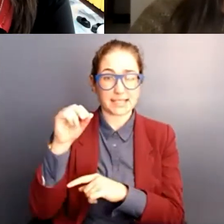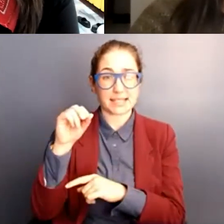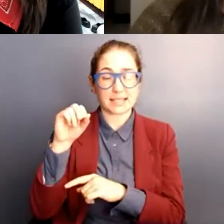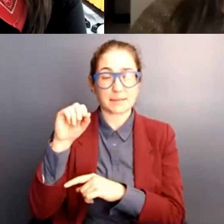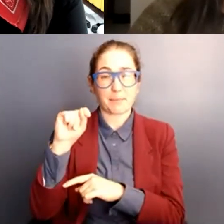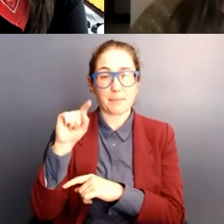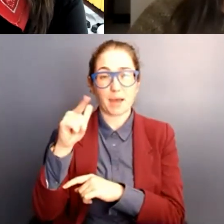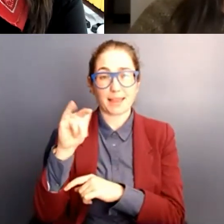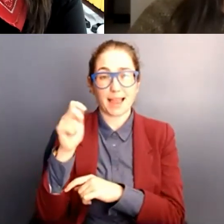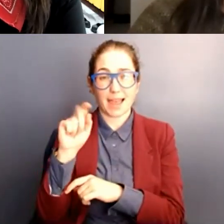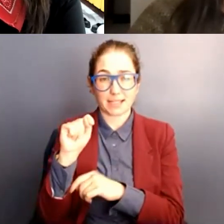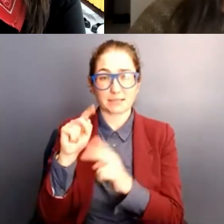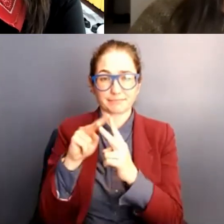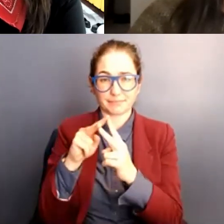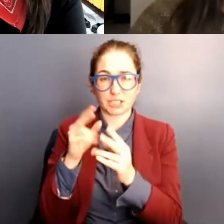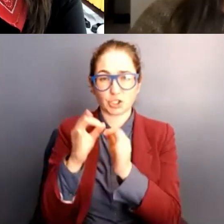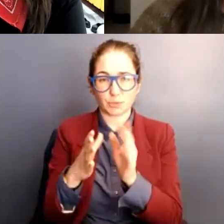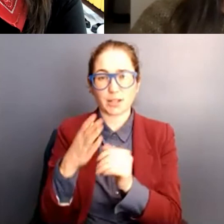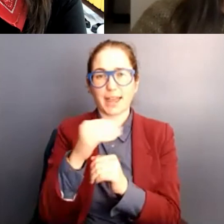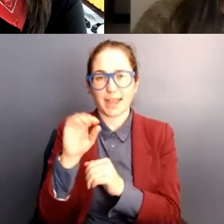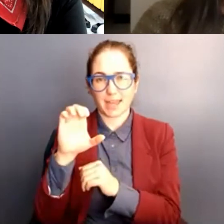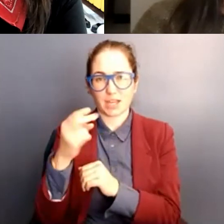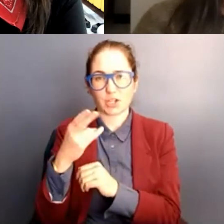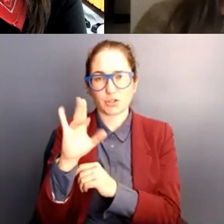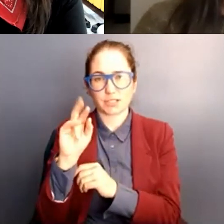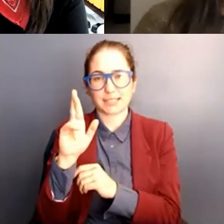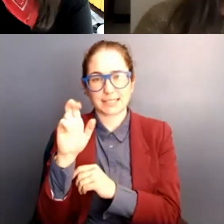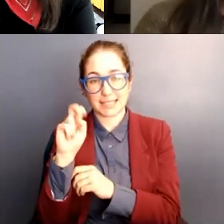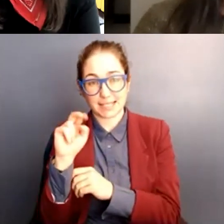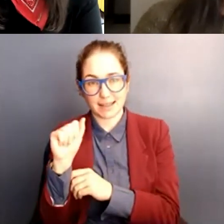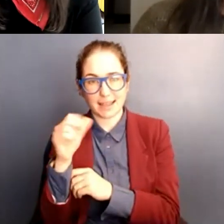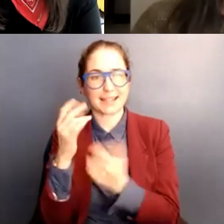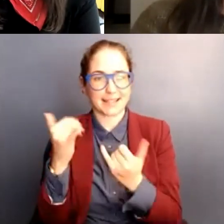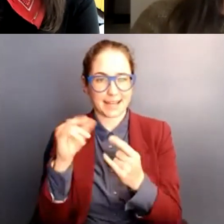interpreters in addition to Christena, and now Lindsay is also spot lit. (Chuckling.)